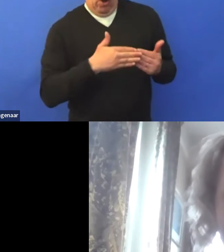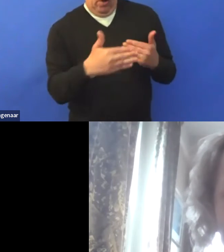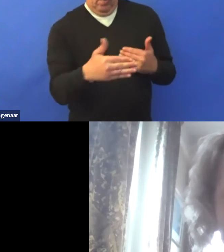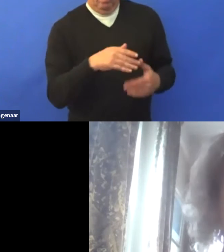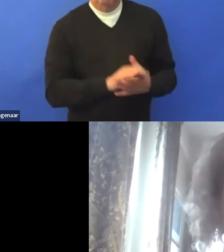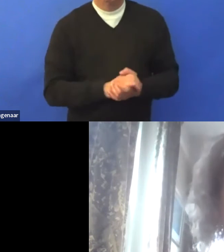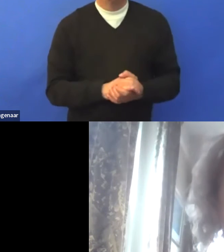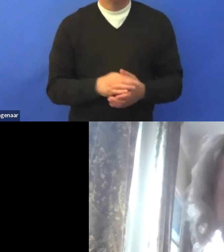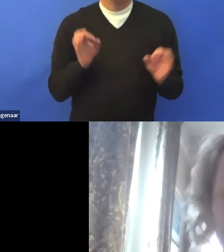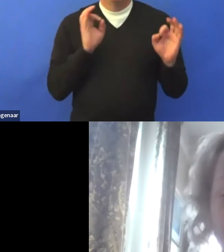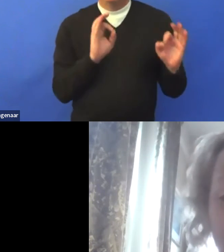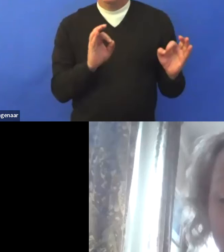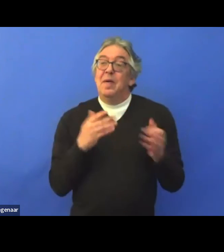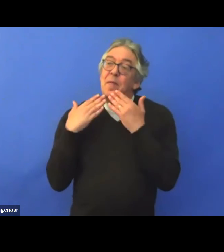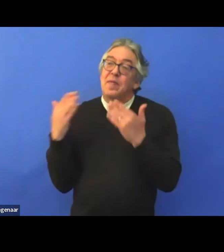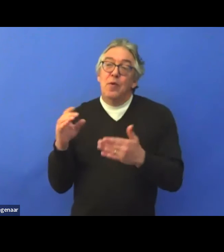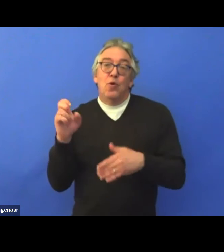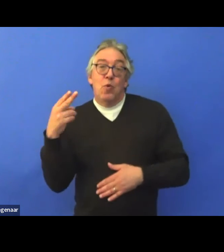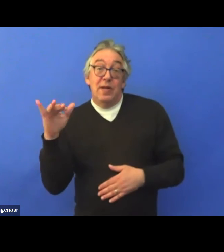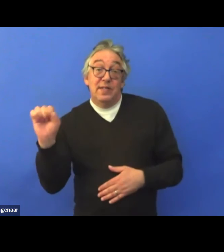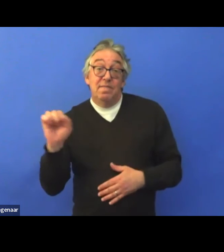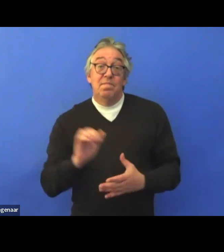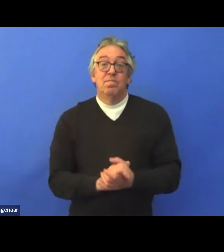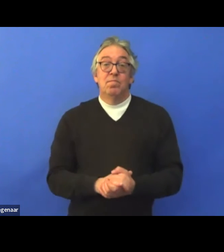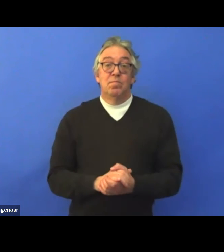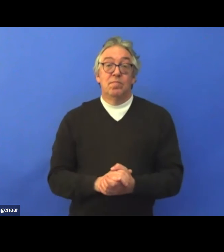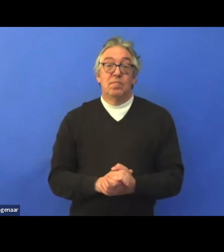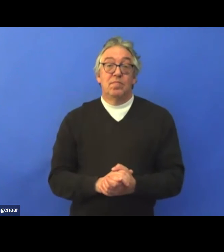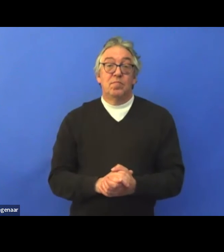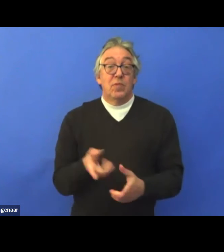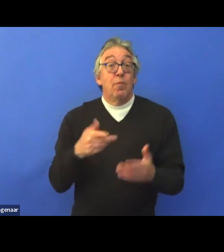Thank you, Chris. Thank you very much for all of the contributors